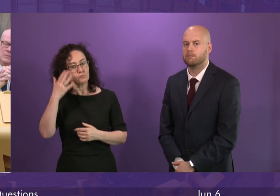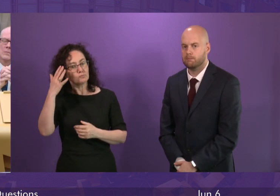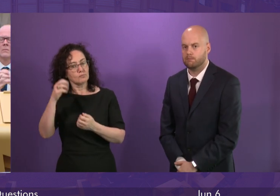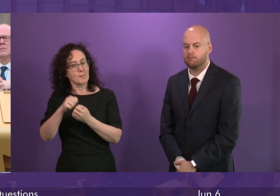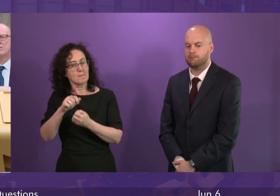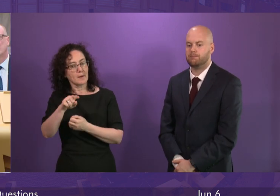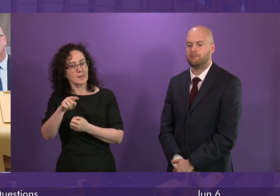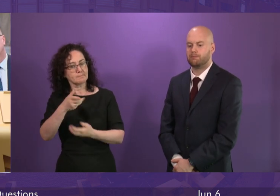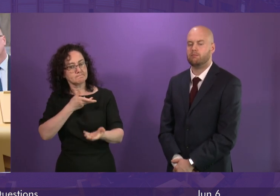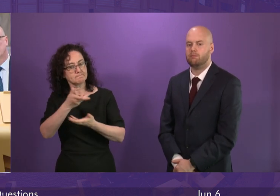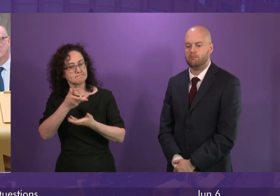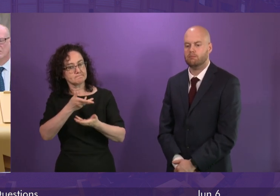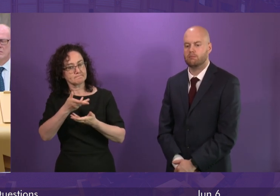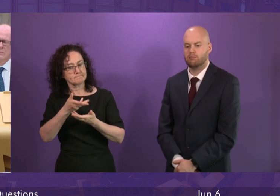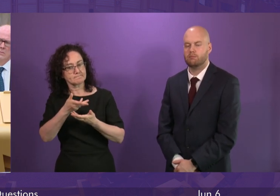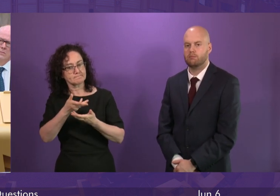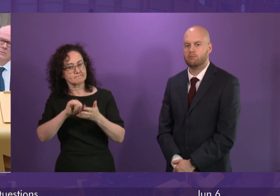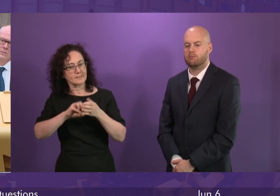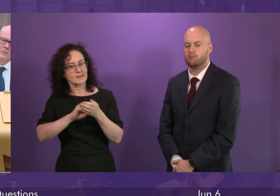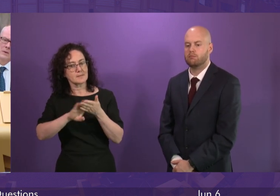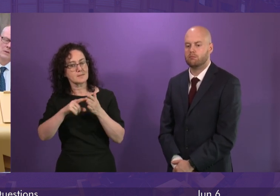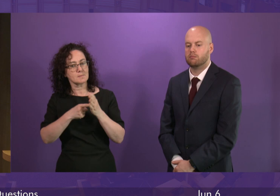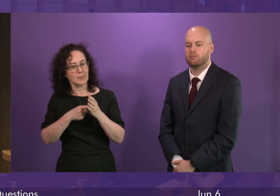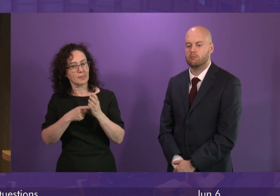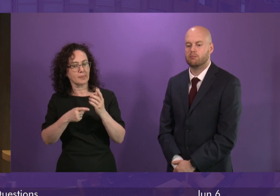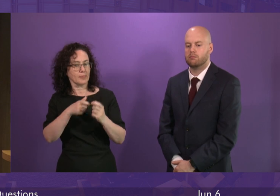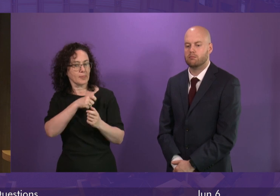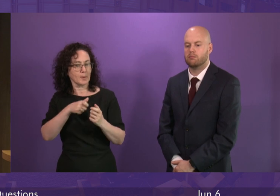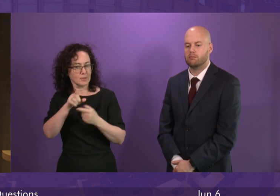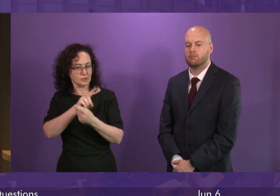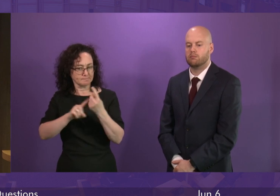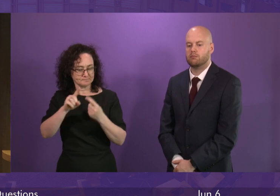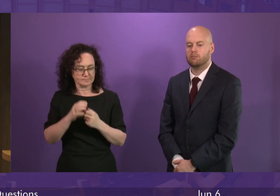the Smith commission that Linda Fabiani referred to. As a consequence of them, the Scottish